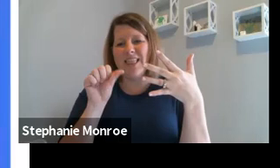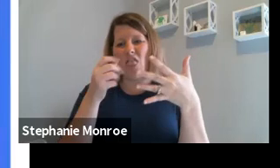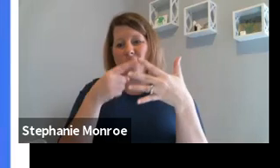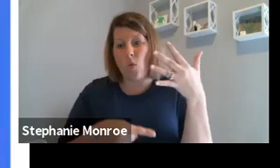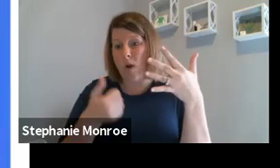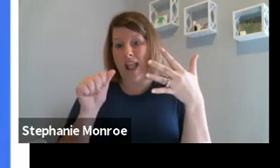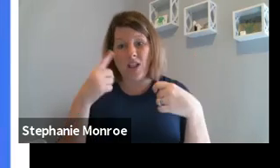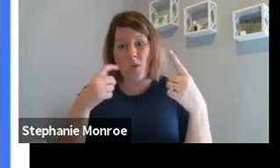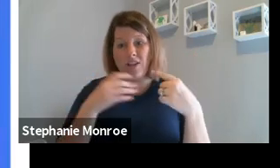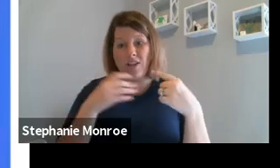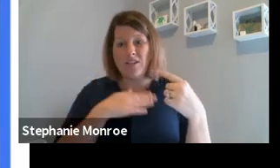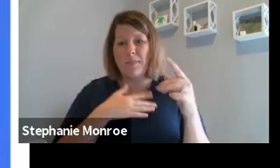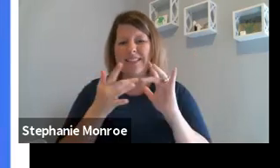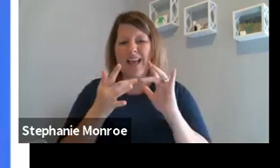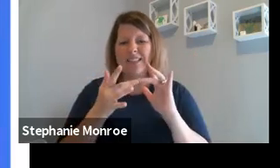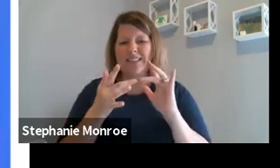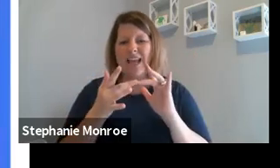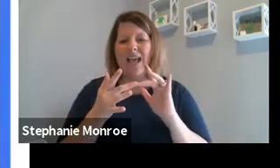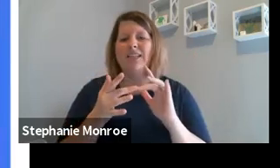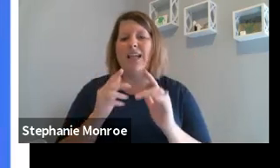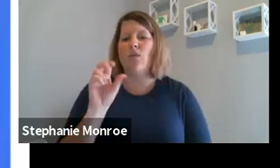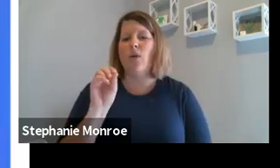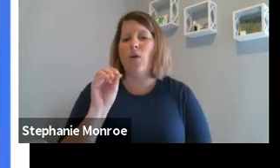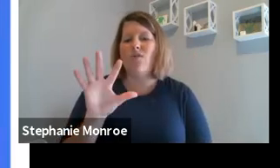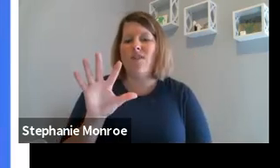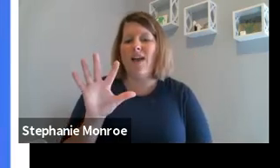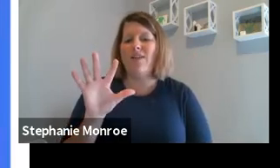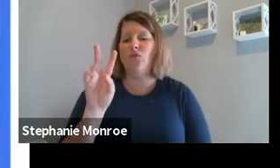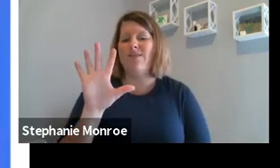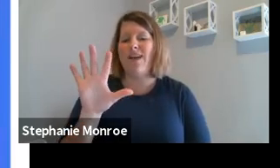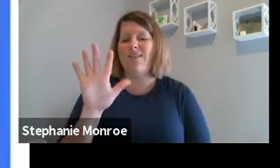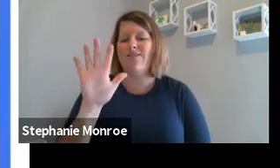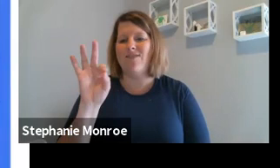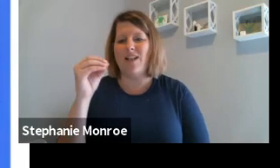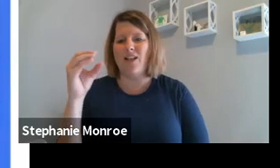please contact CVAC at 305 285-5900 Thank you.